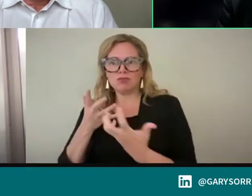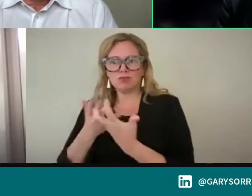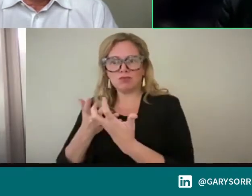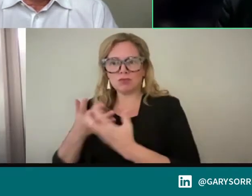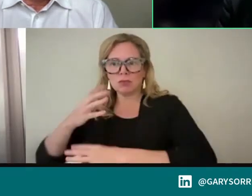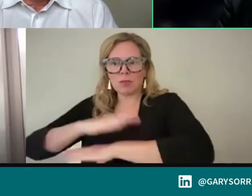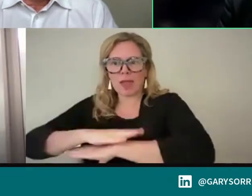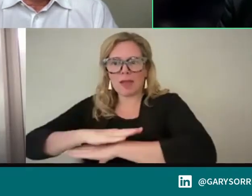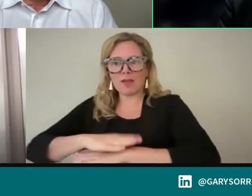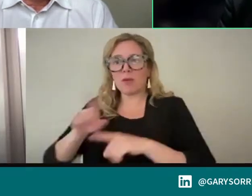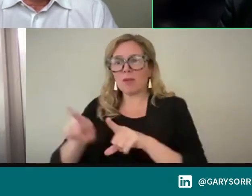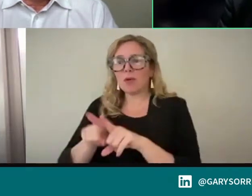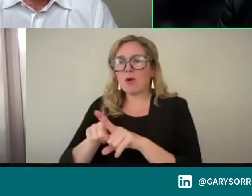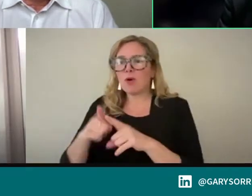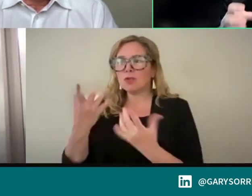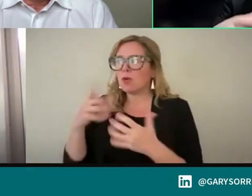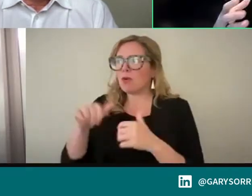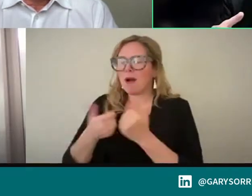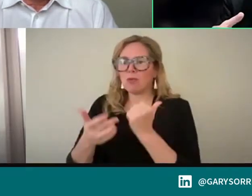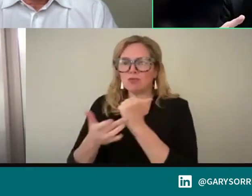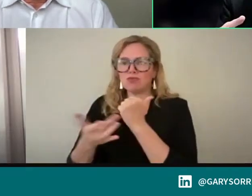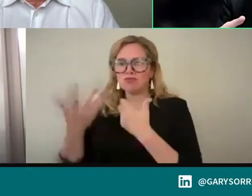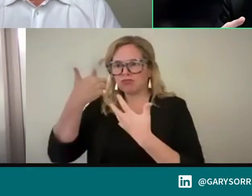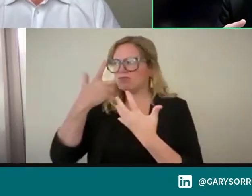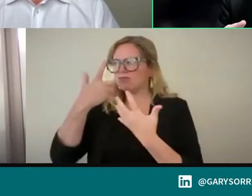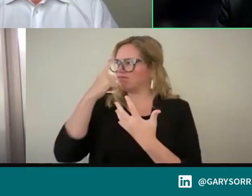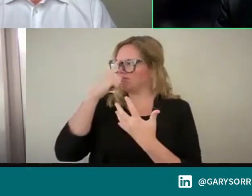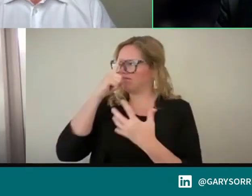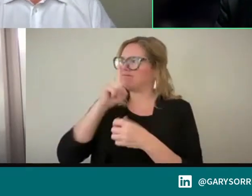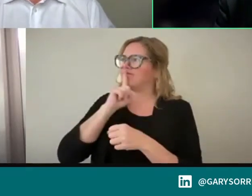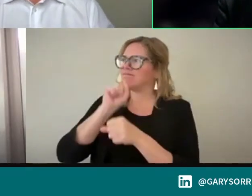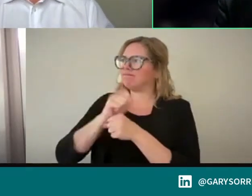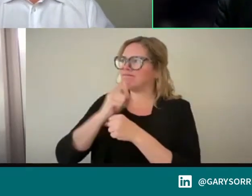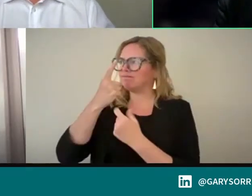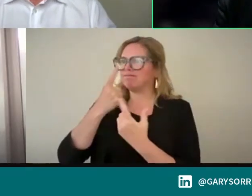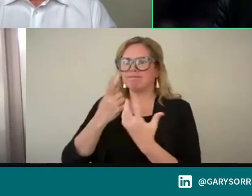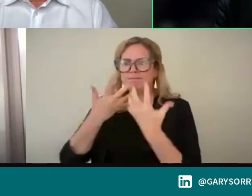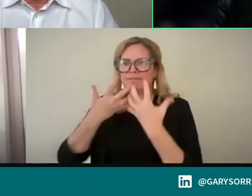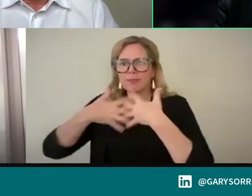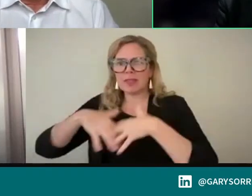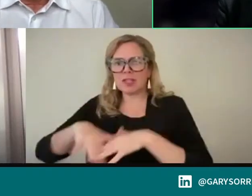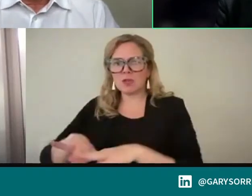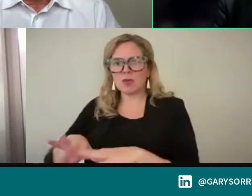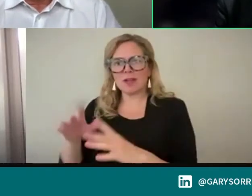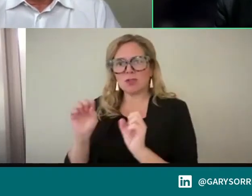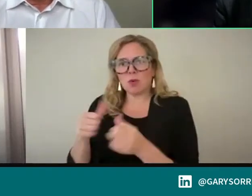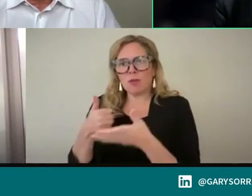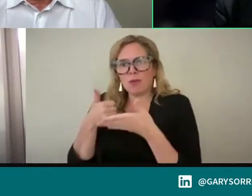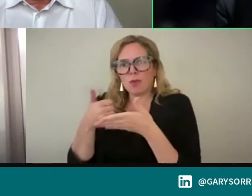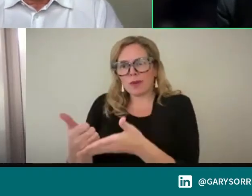into those technologies, so we can help support, people who have these accessibility needs.